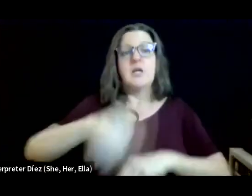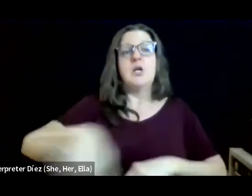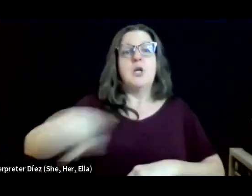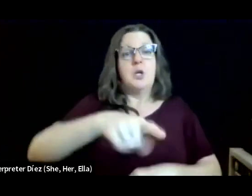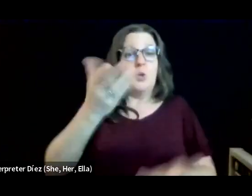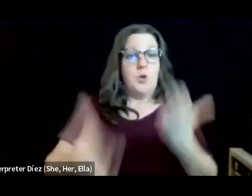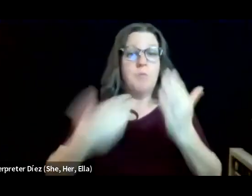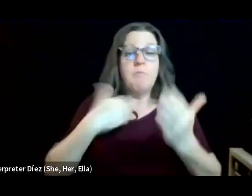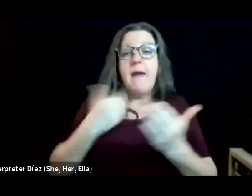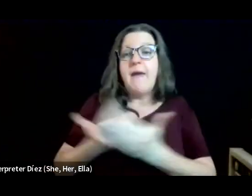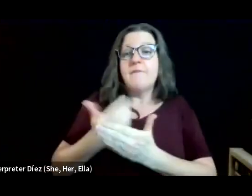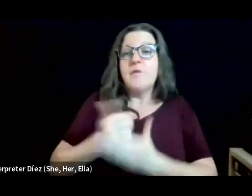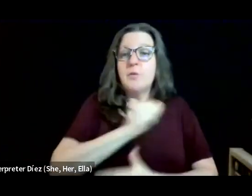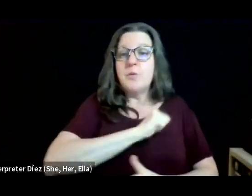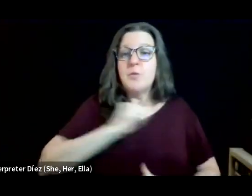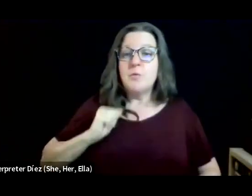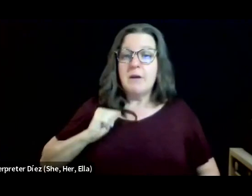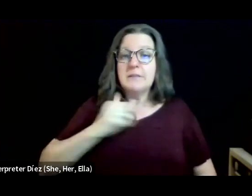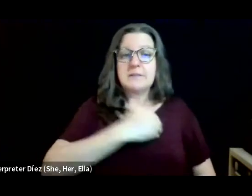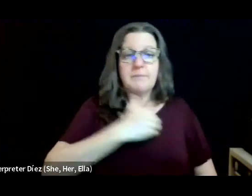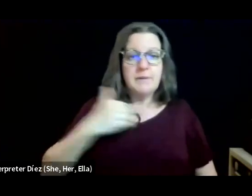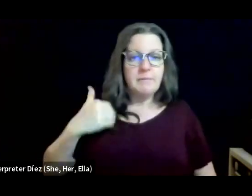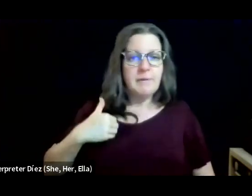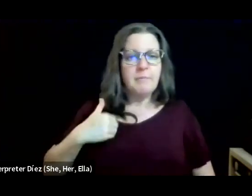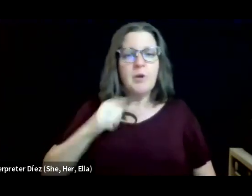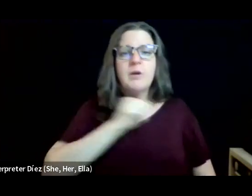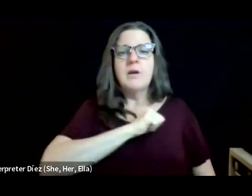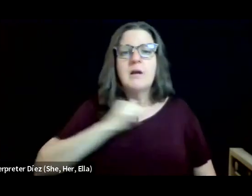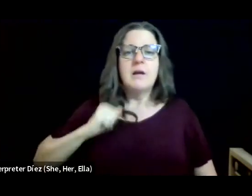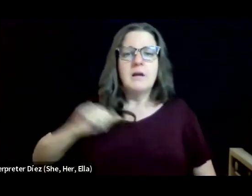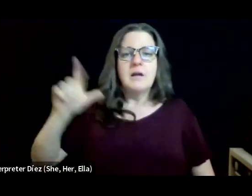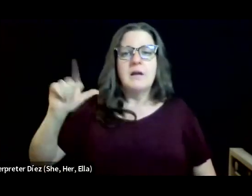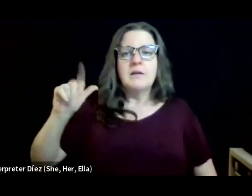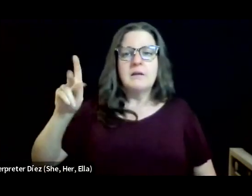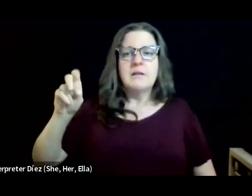Assembly Member Lackey is running versus Assembly Member Smith.